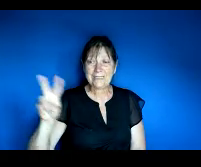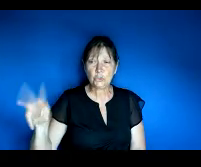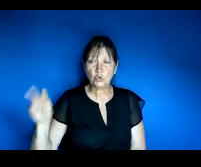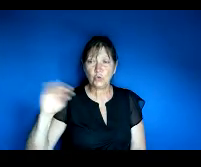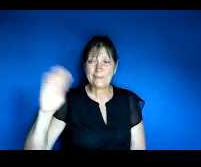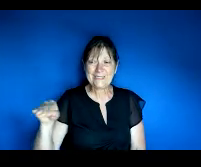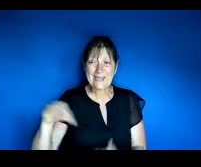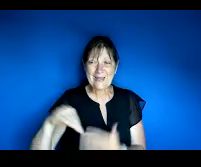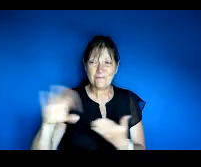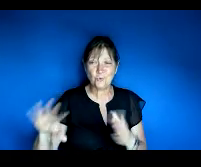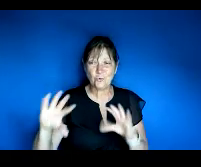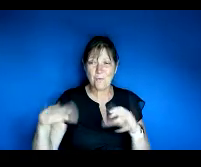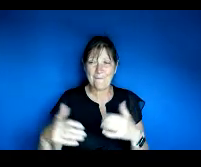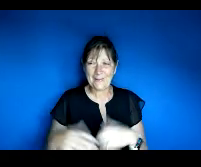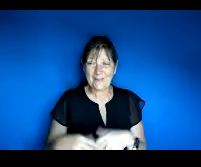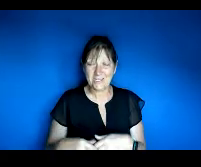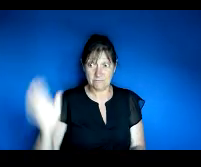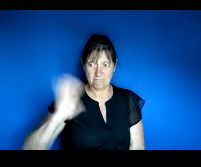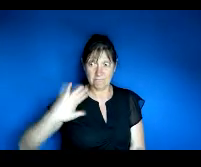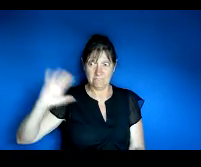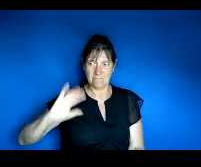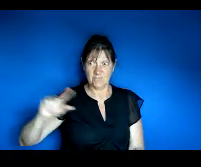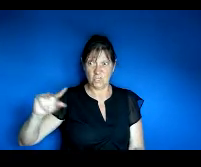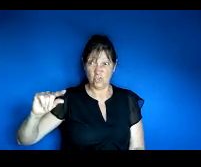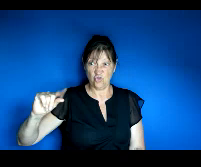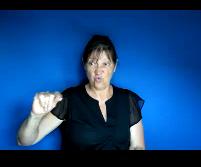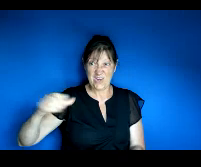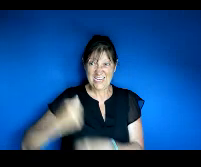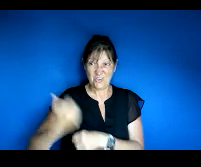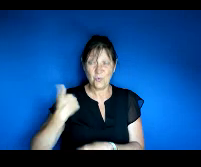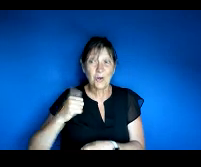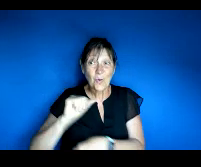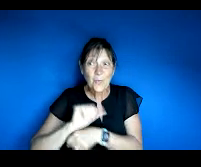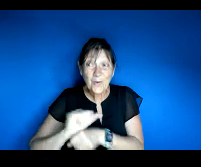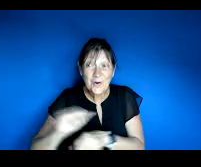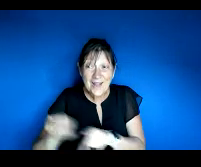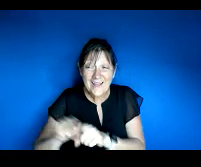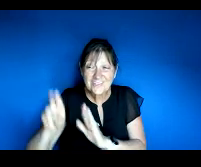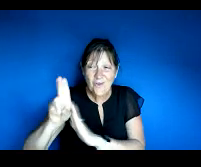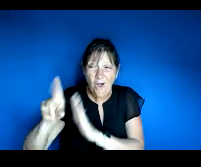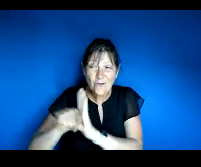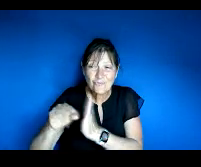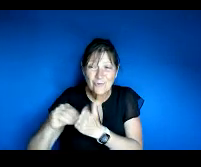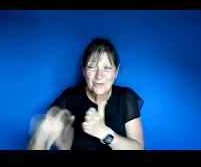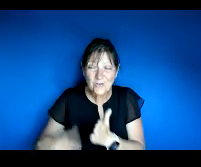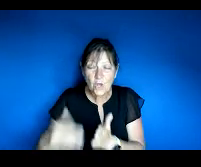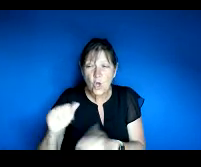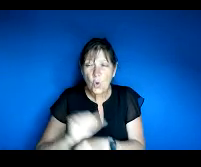When I started working here, which was 20 years ago, as an undergraduate, we worked with 5 to 600 students,